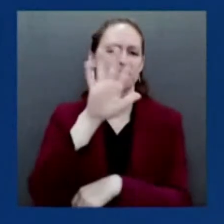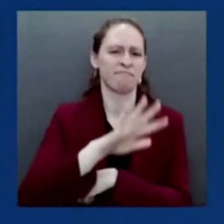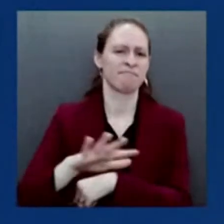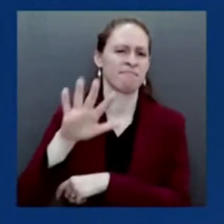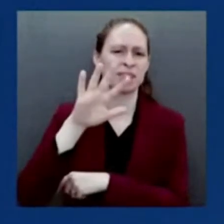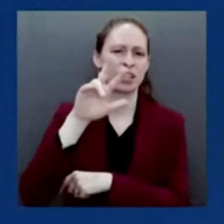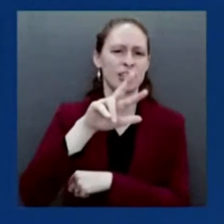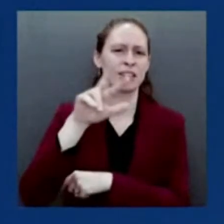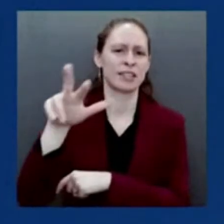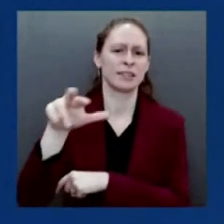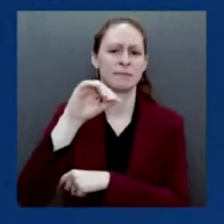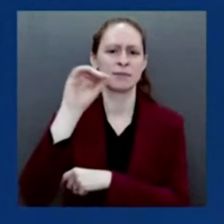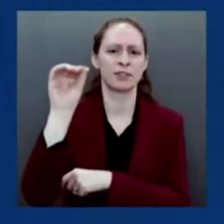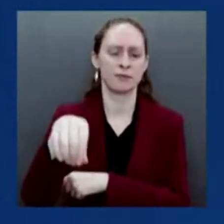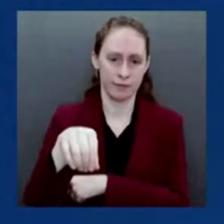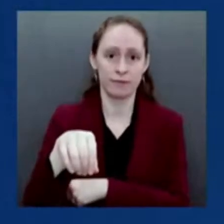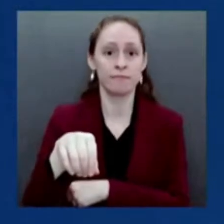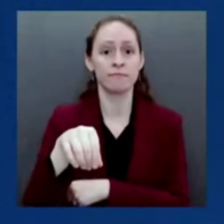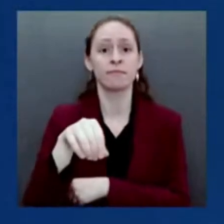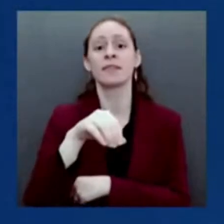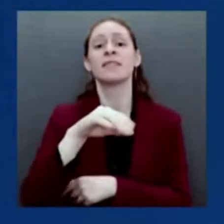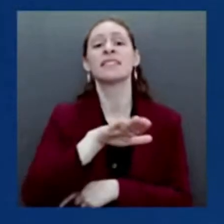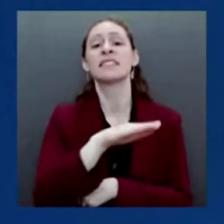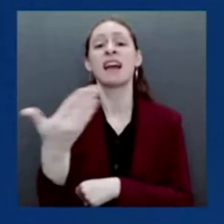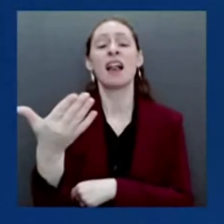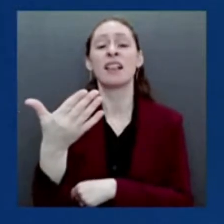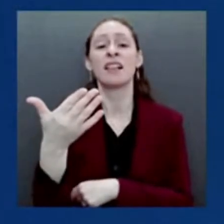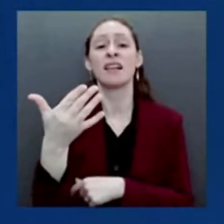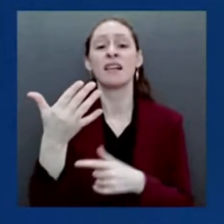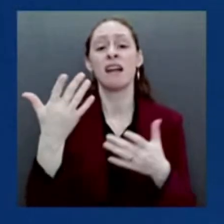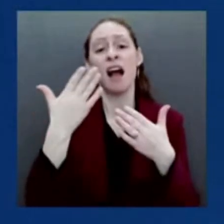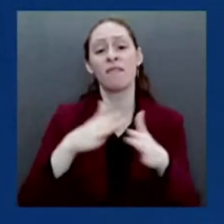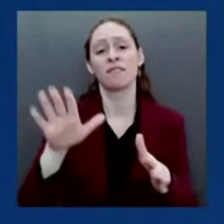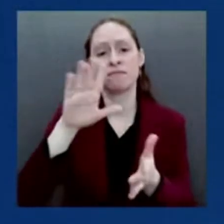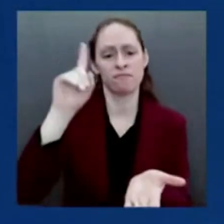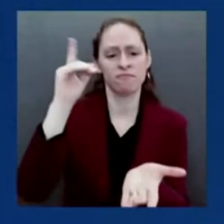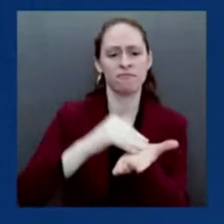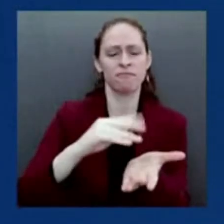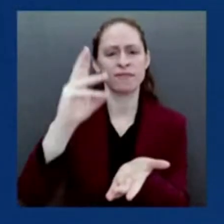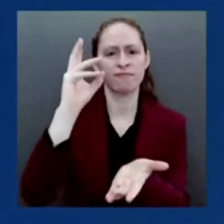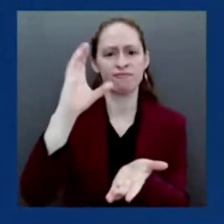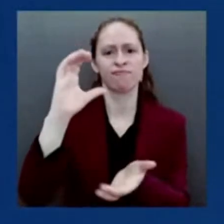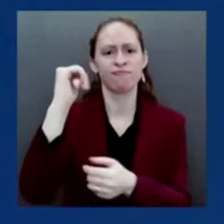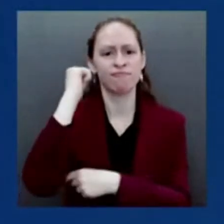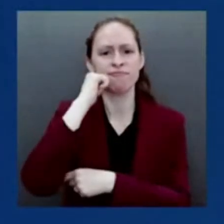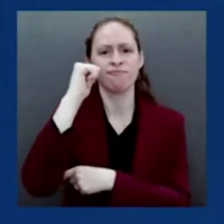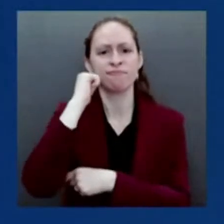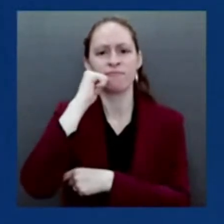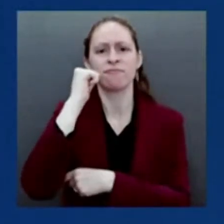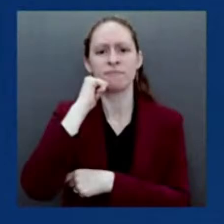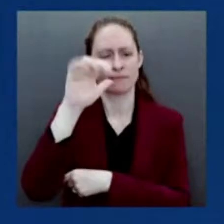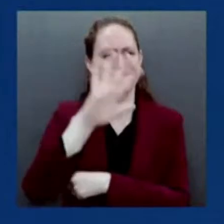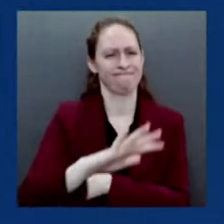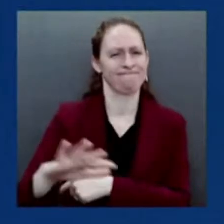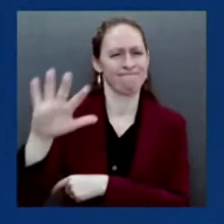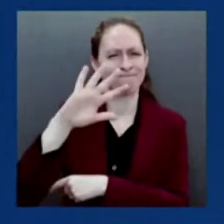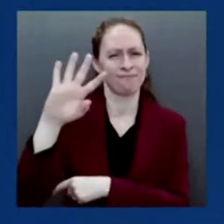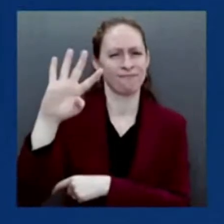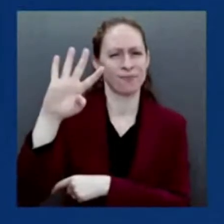33 PERCENT OVER THE PRIOR WEEK. THE SEVEN DAY AVERAGE OF DAILY